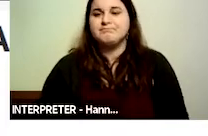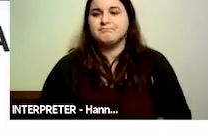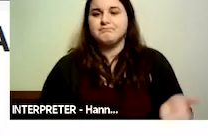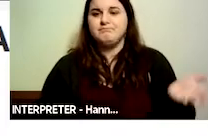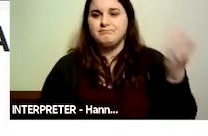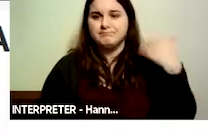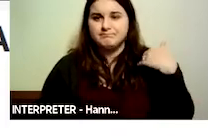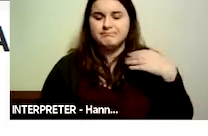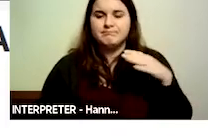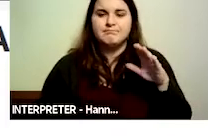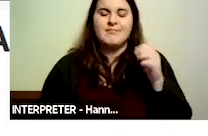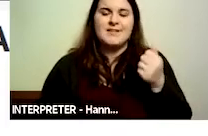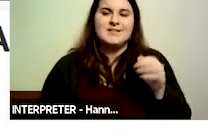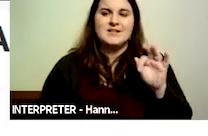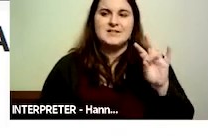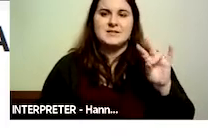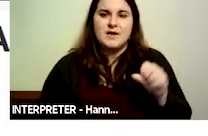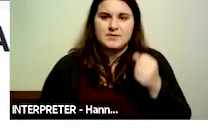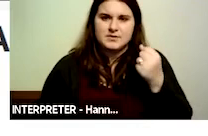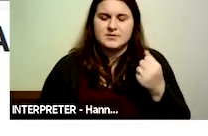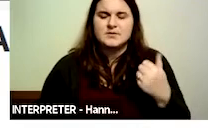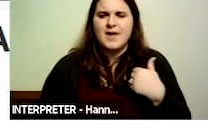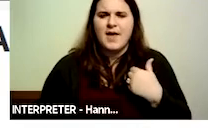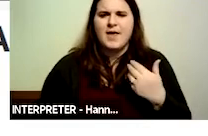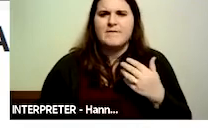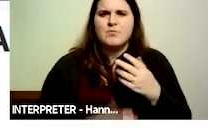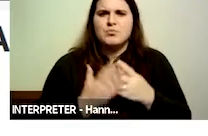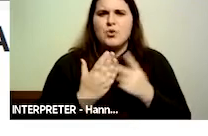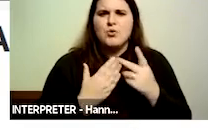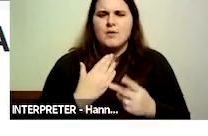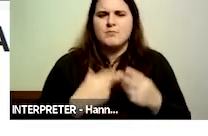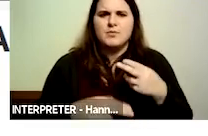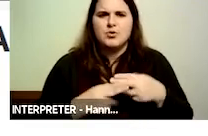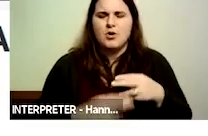Ben Woelk: And I doubt very much. Any of you all were around during that time. But